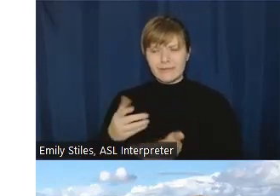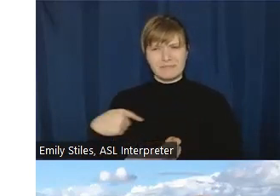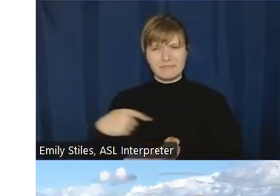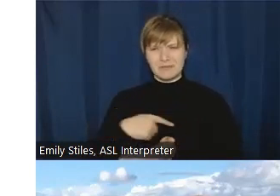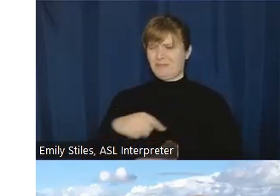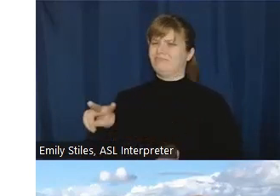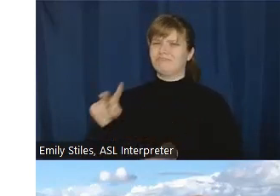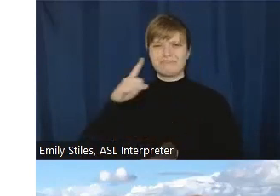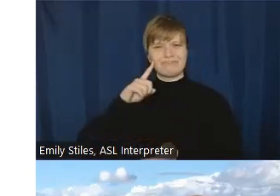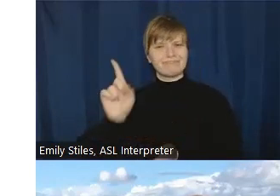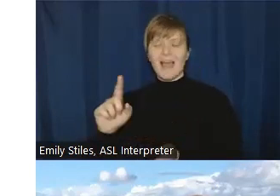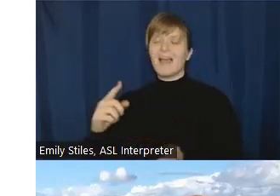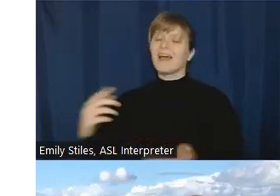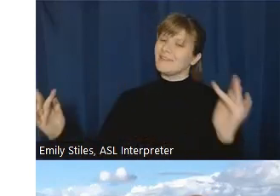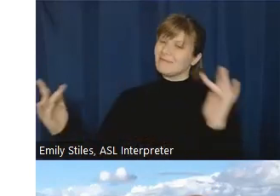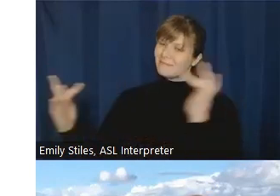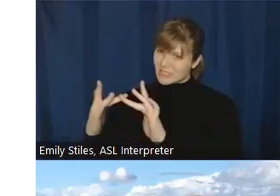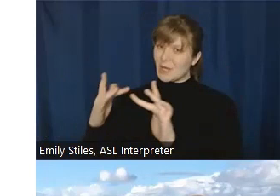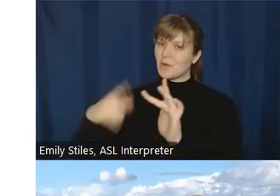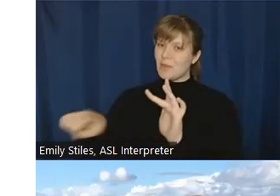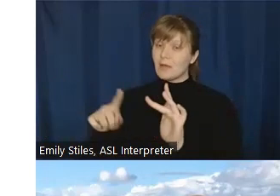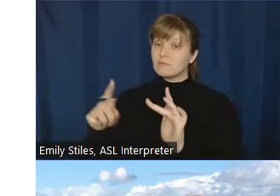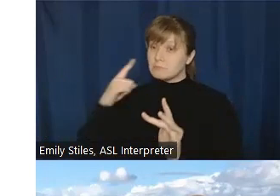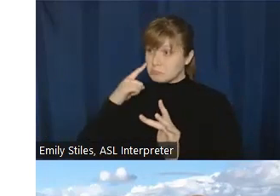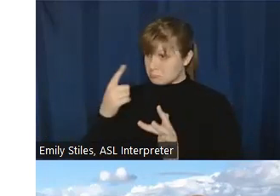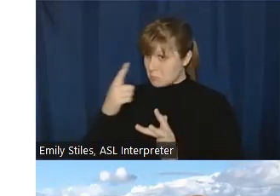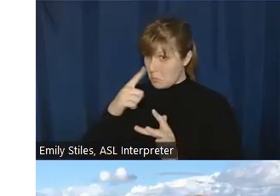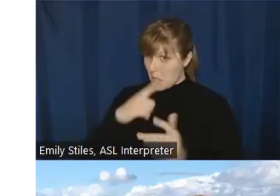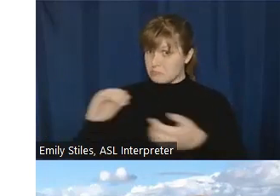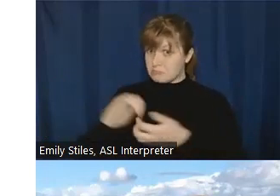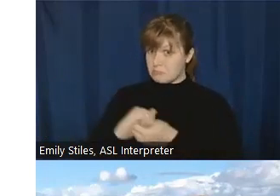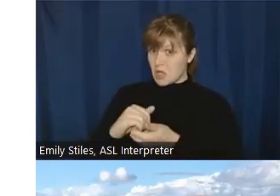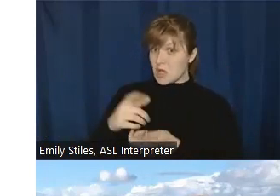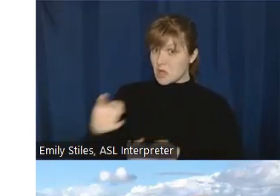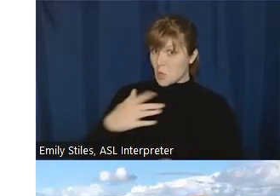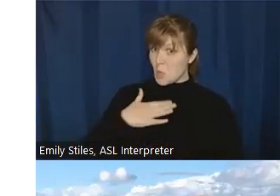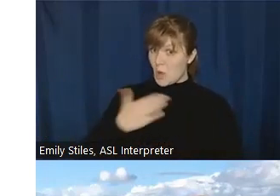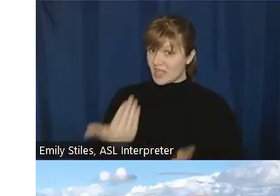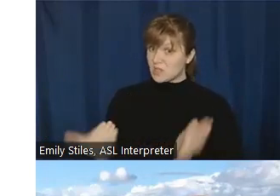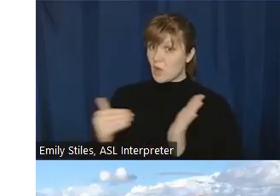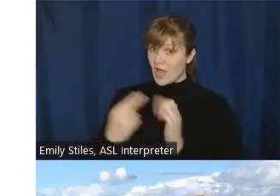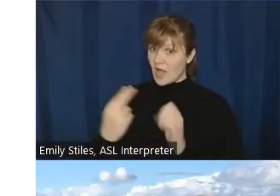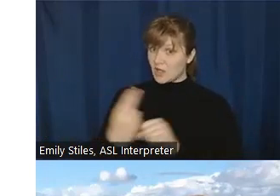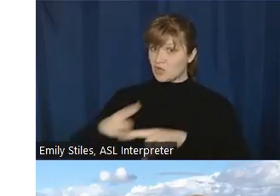Would you be willing to transport your troops again?" And they said absolutely. Early on we